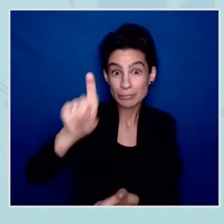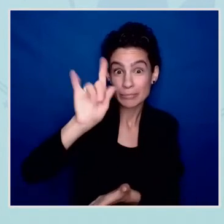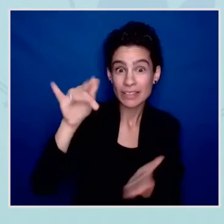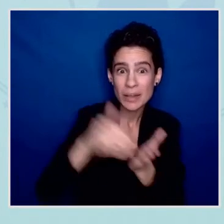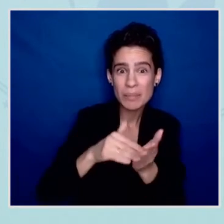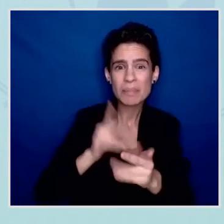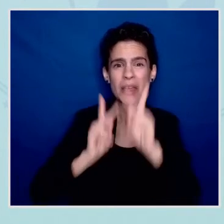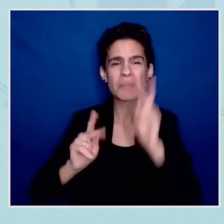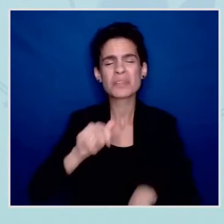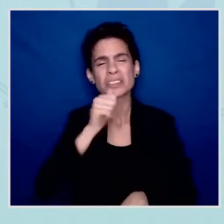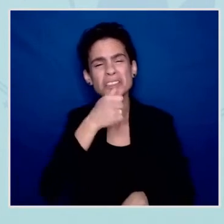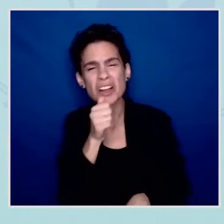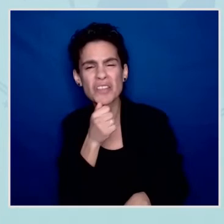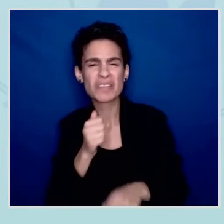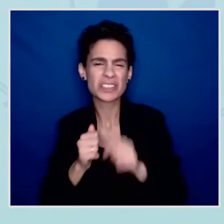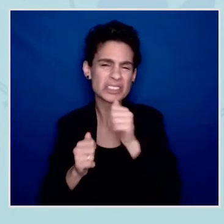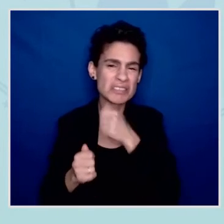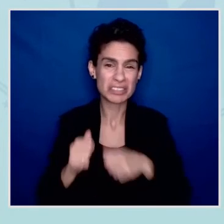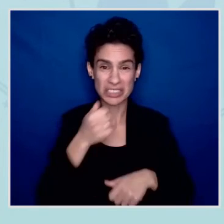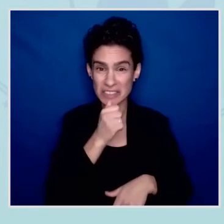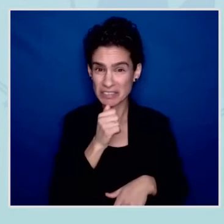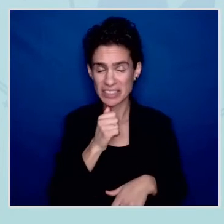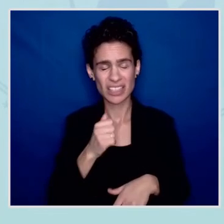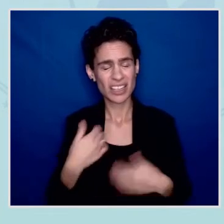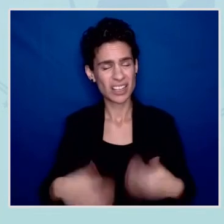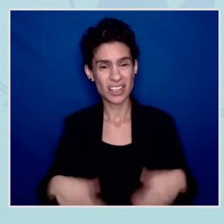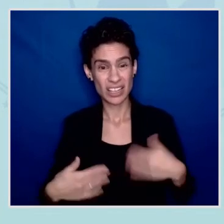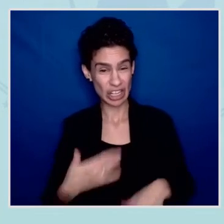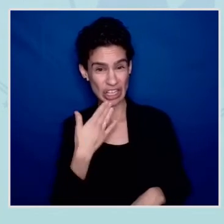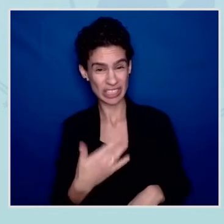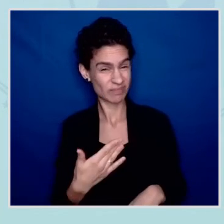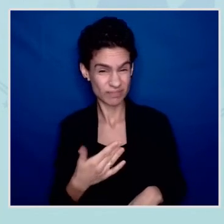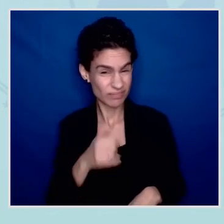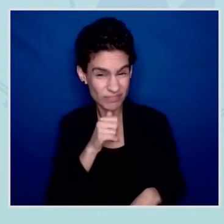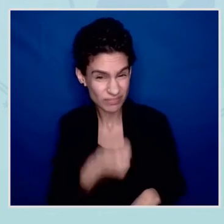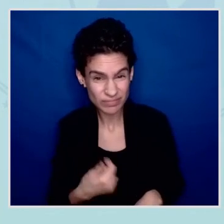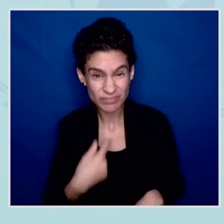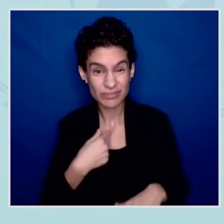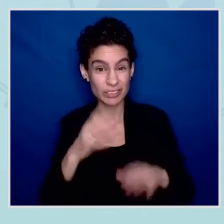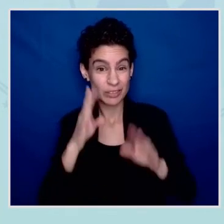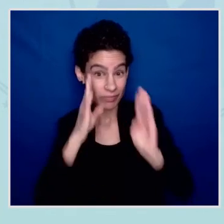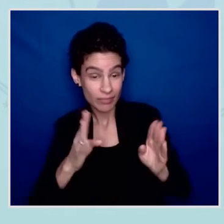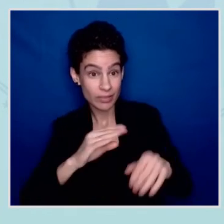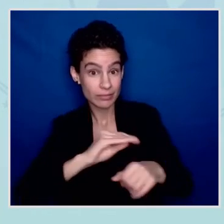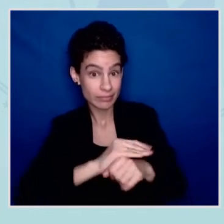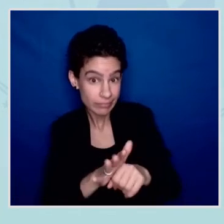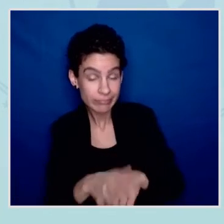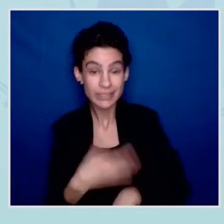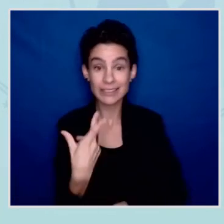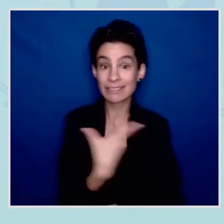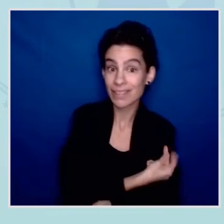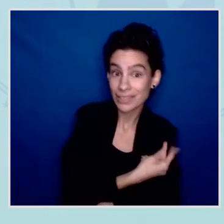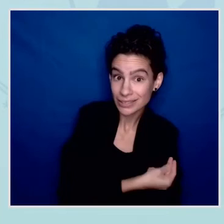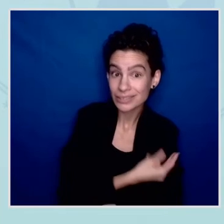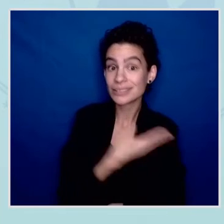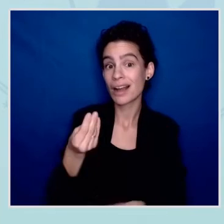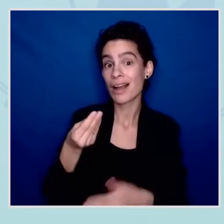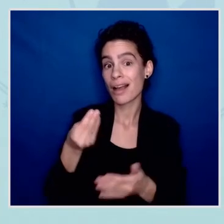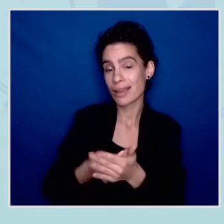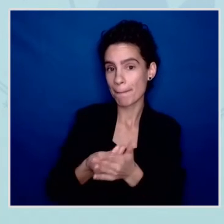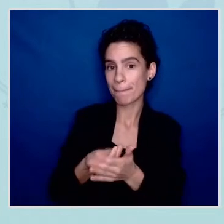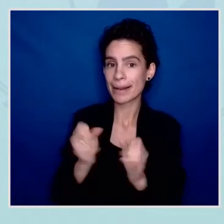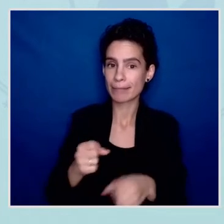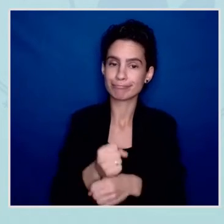WE LOST OVER 125,000 JOBS THIS